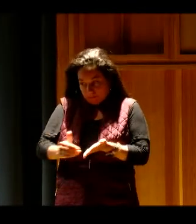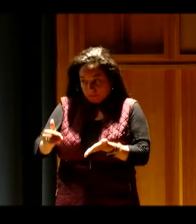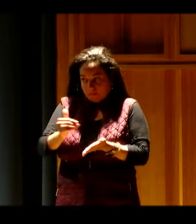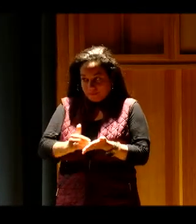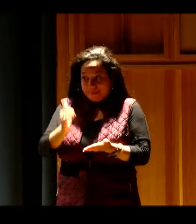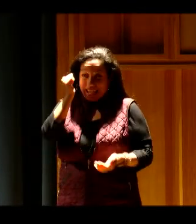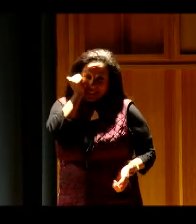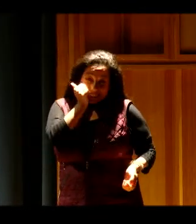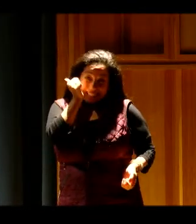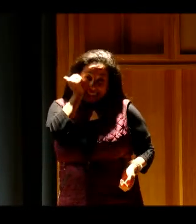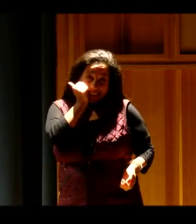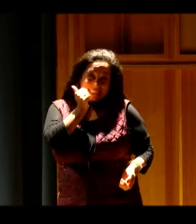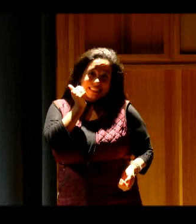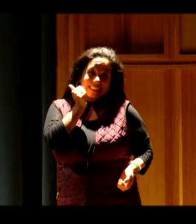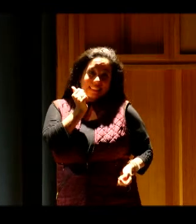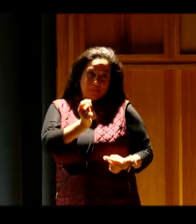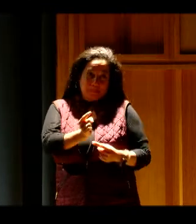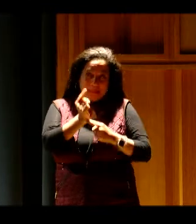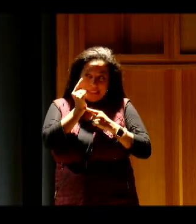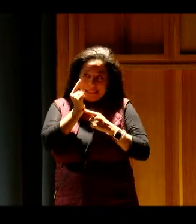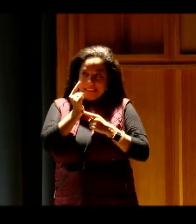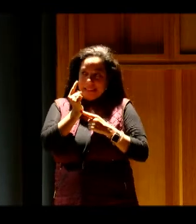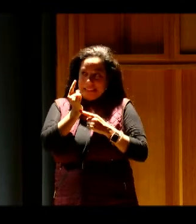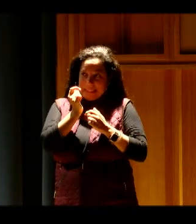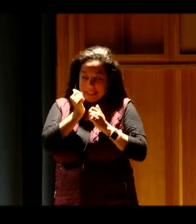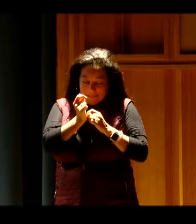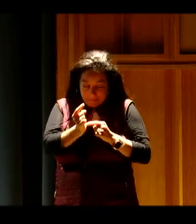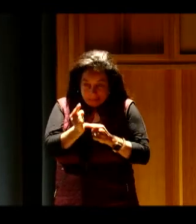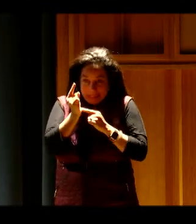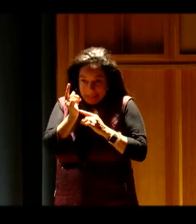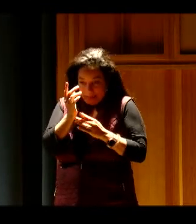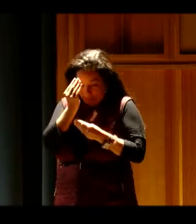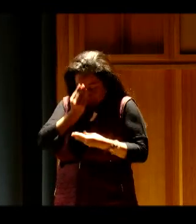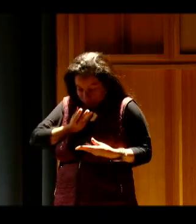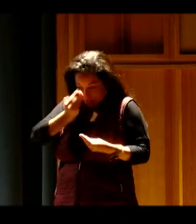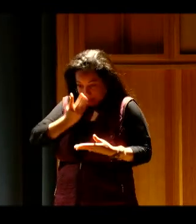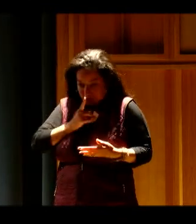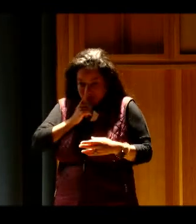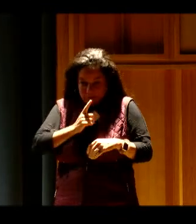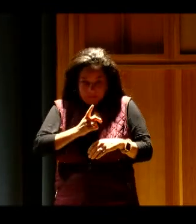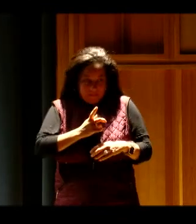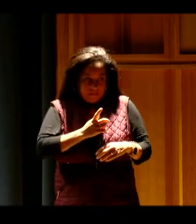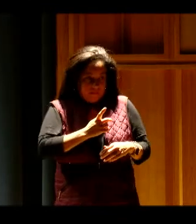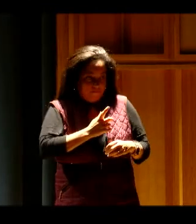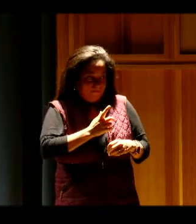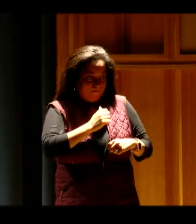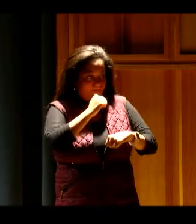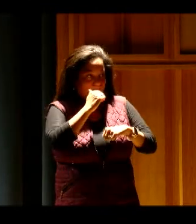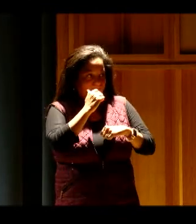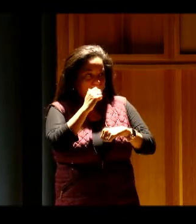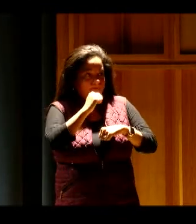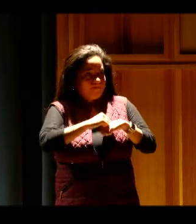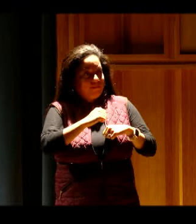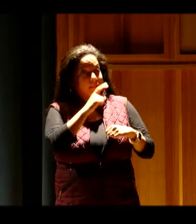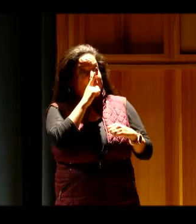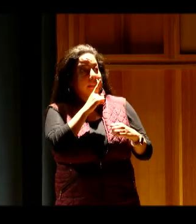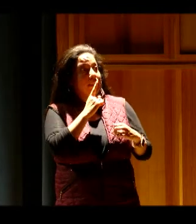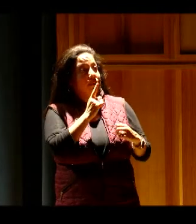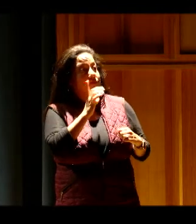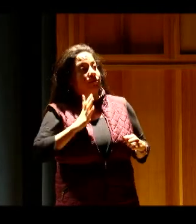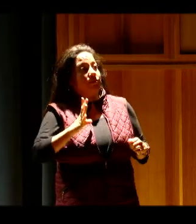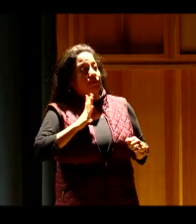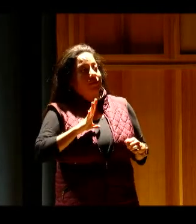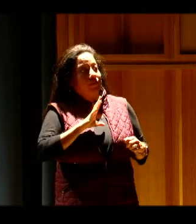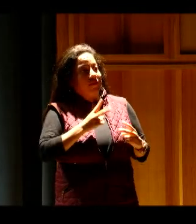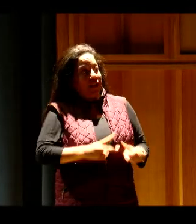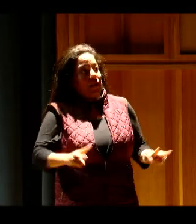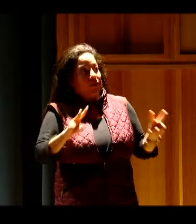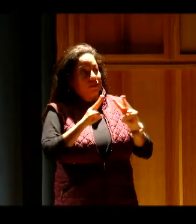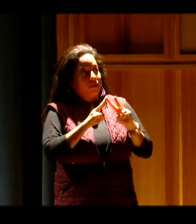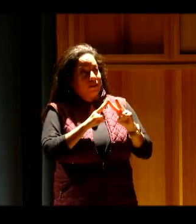a daily minute-by-minute basis are rooted in those often well intended values that held by the likes of James Smithson.